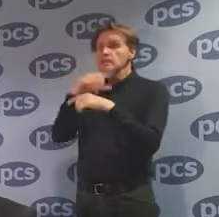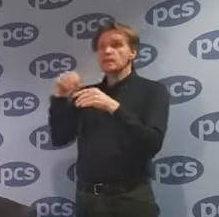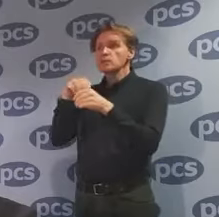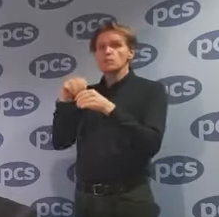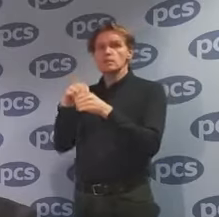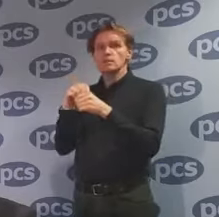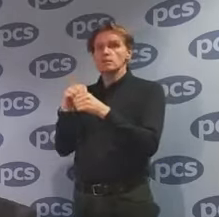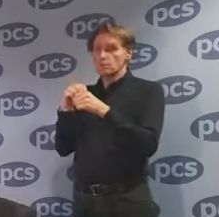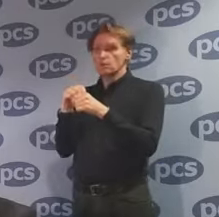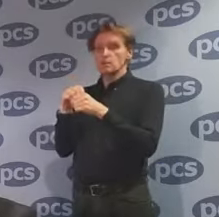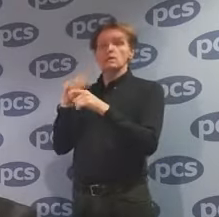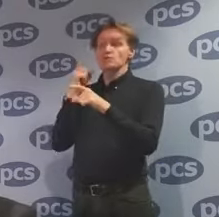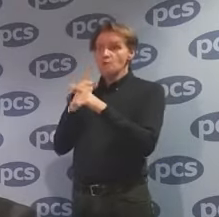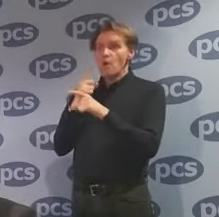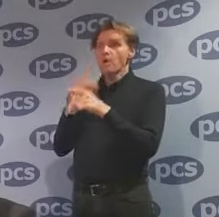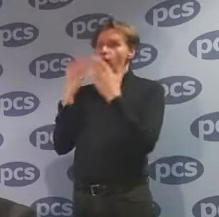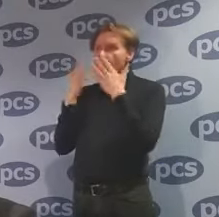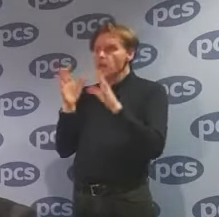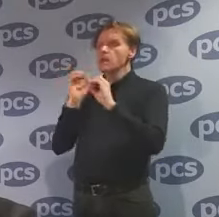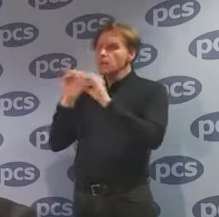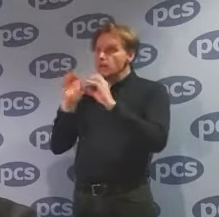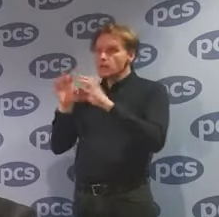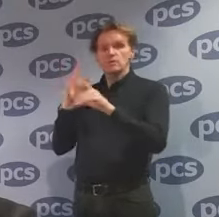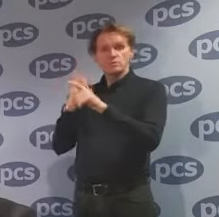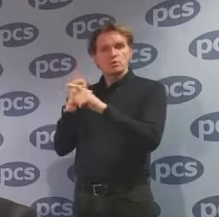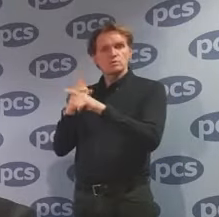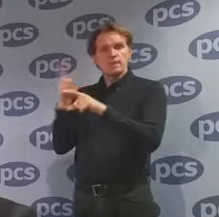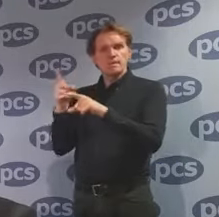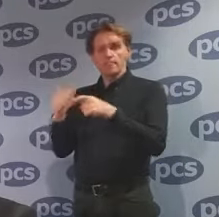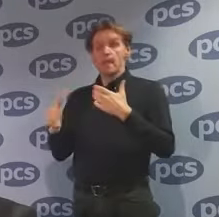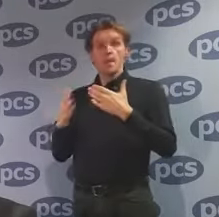talk to them about what we're doing because the more members in other unions